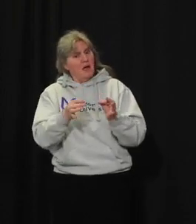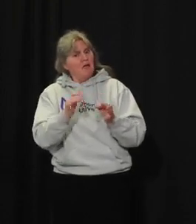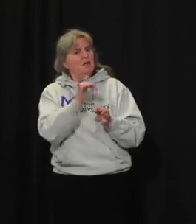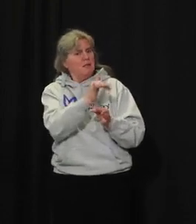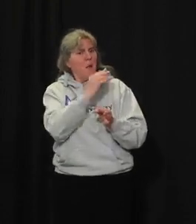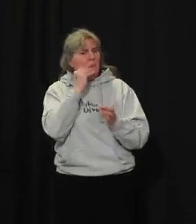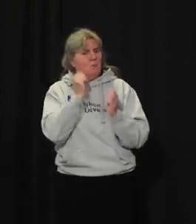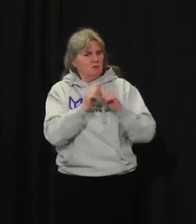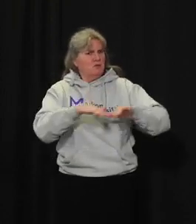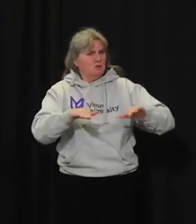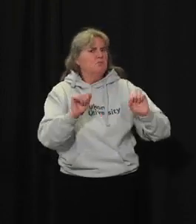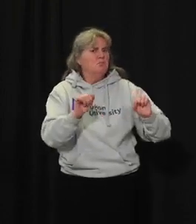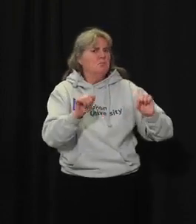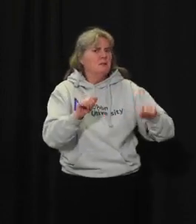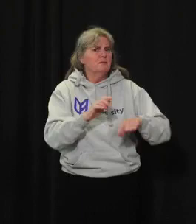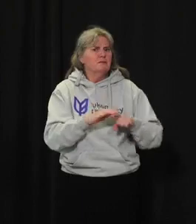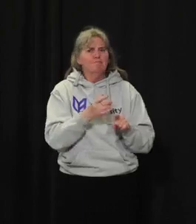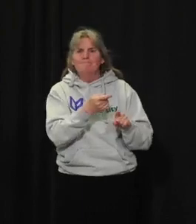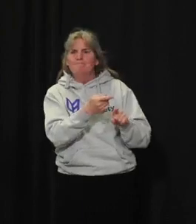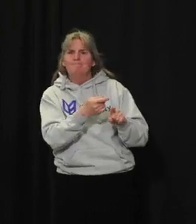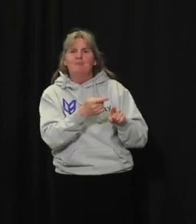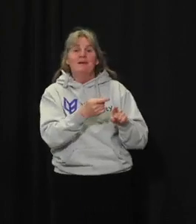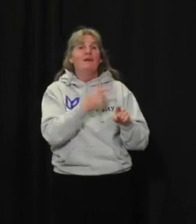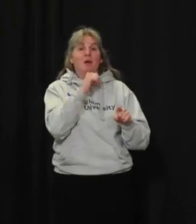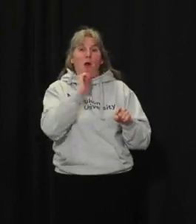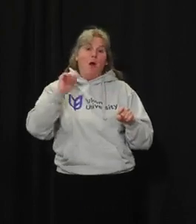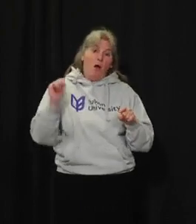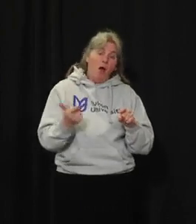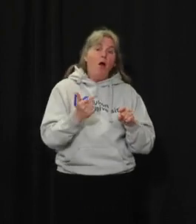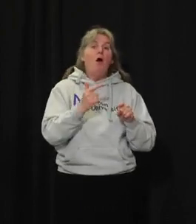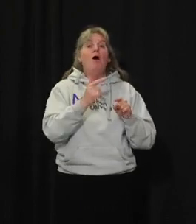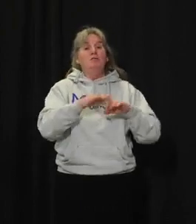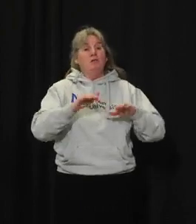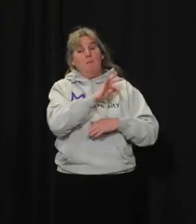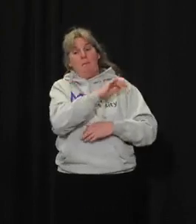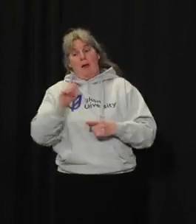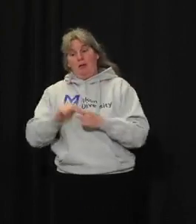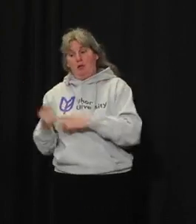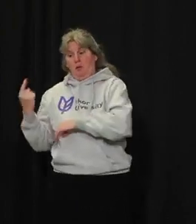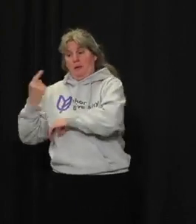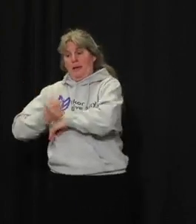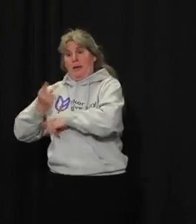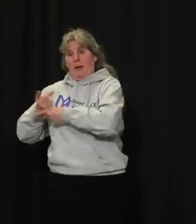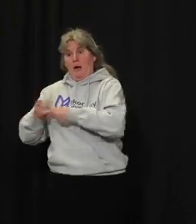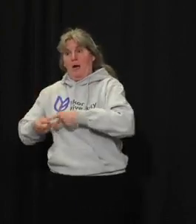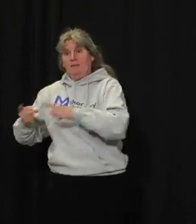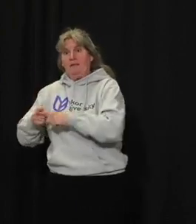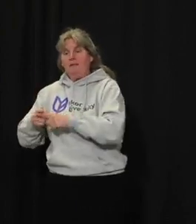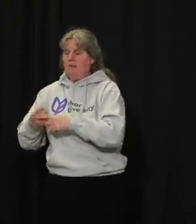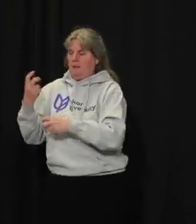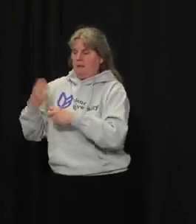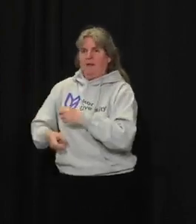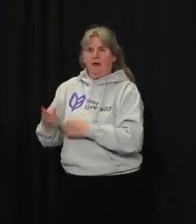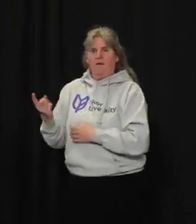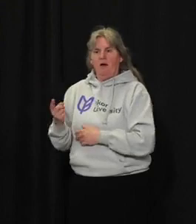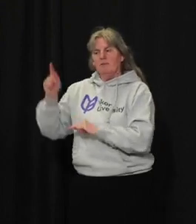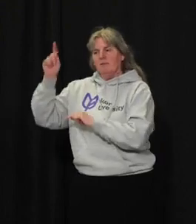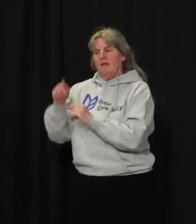their children at home. Not having all children return could make it difficult for childcare operators because of